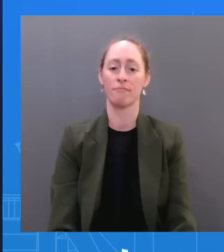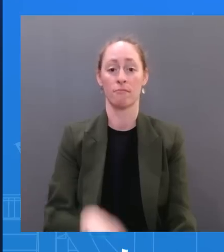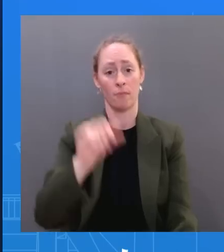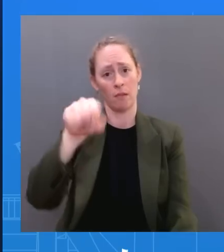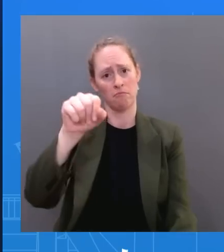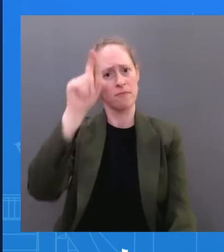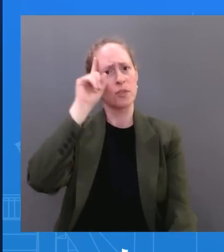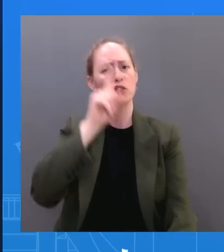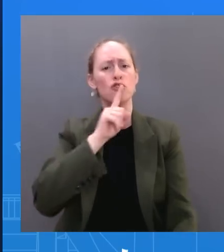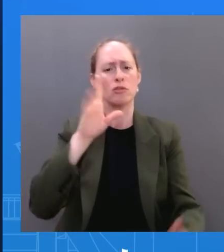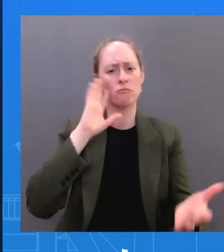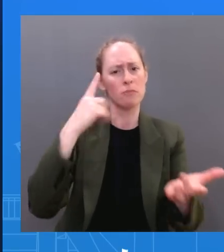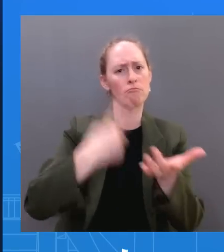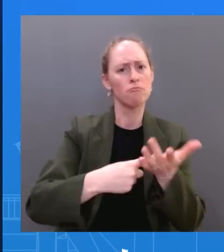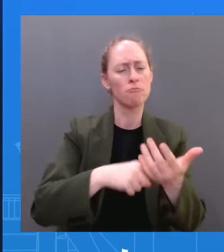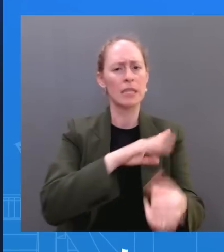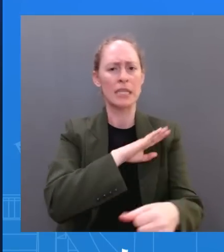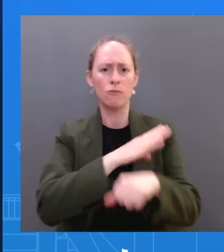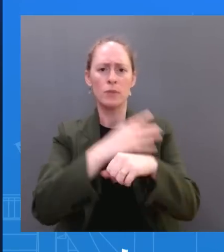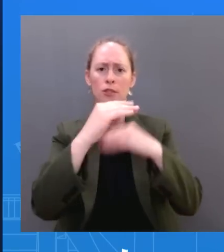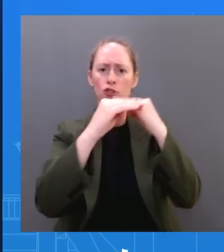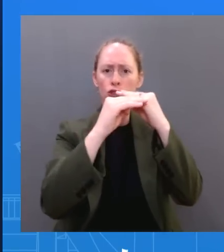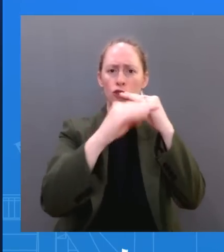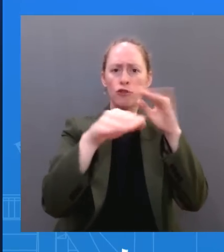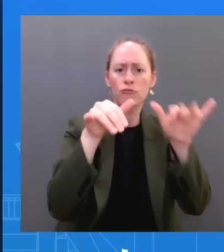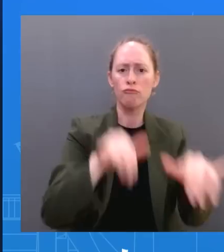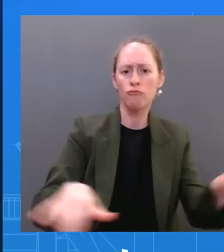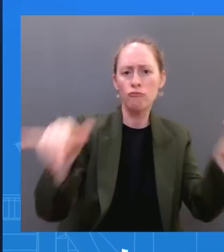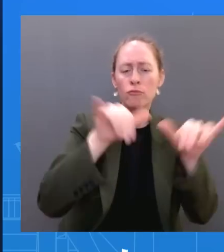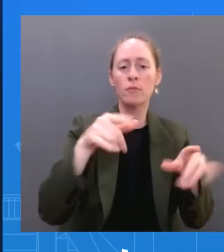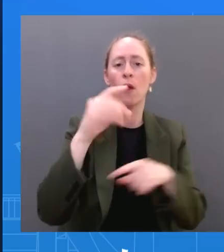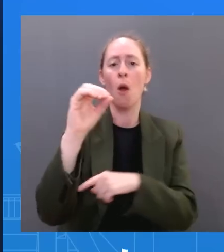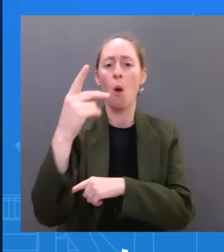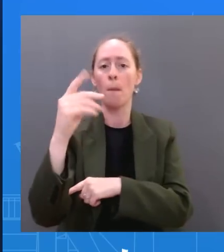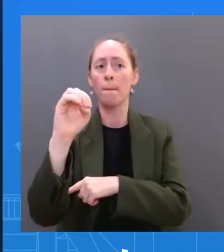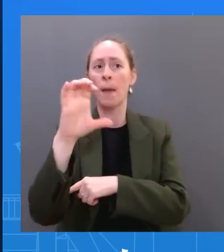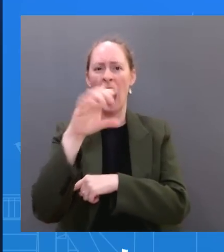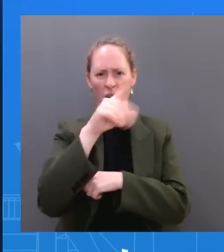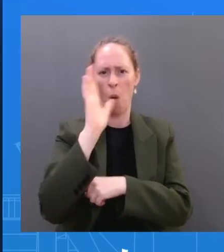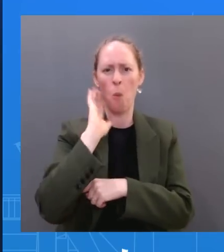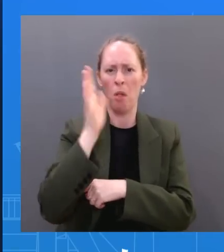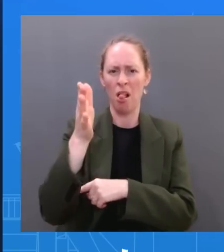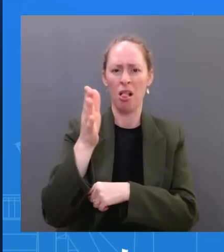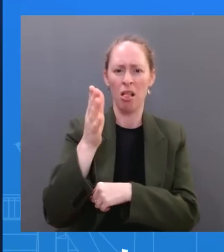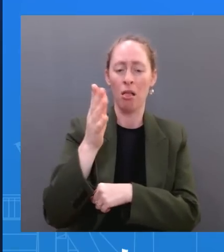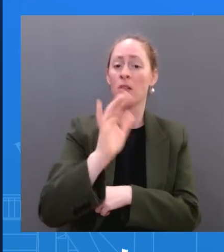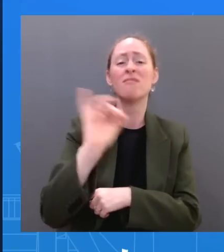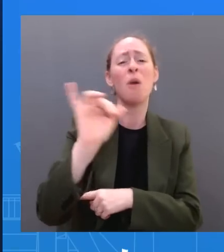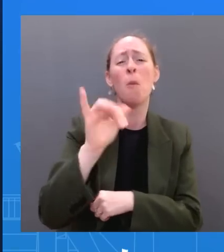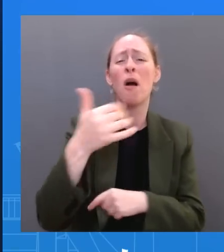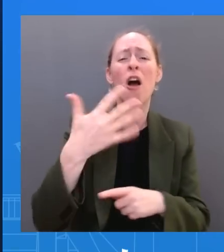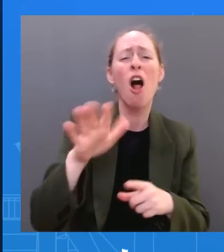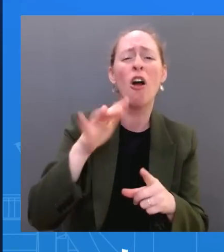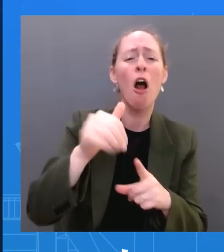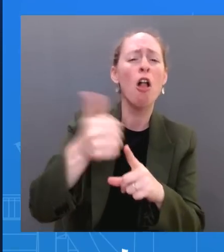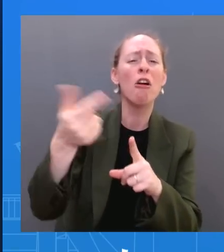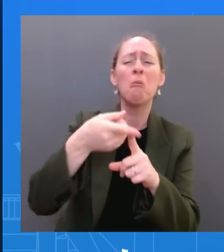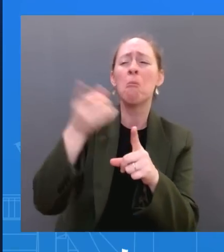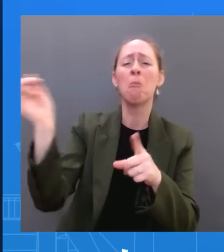just as we discussed energy security when he was on his trips in Europe and in the Indo-Pacific. And we will see what results come from that.